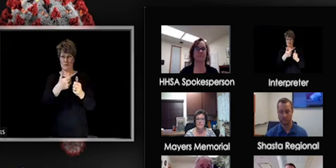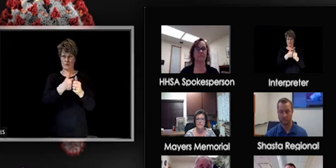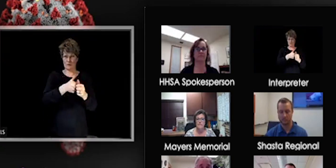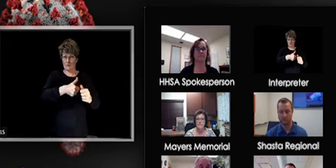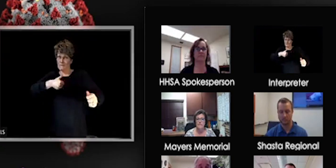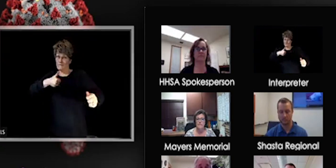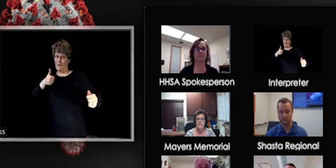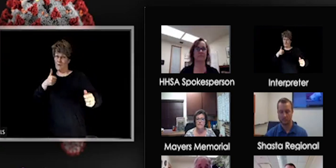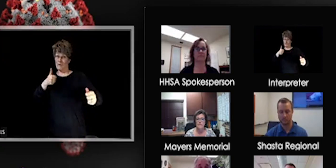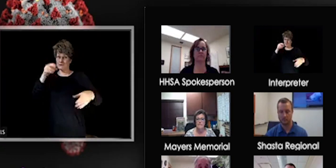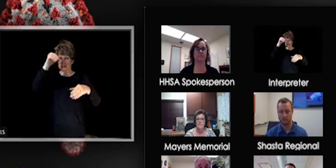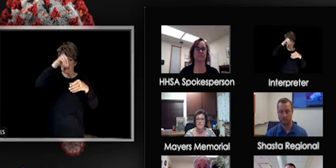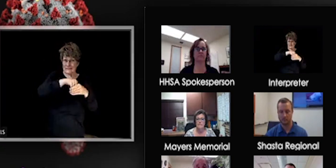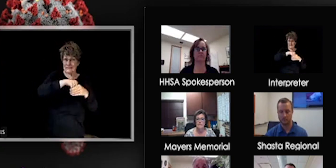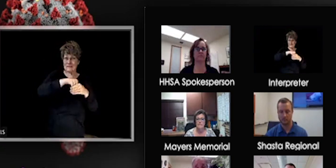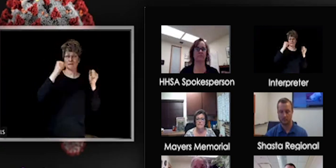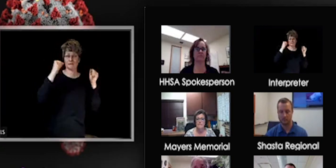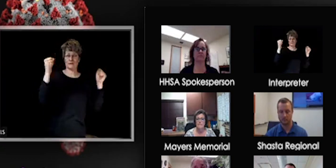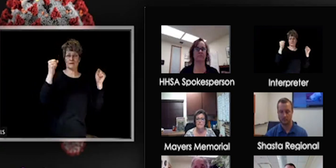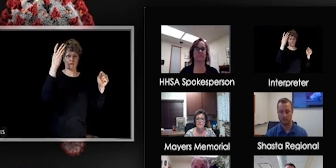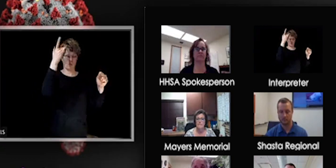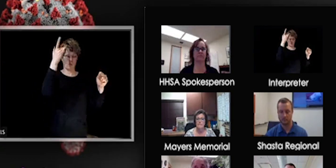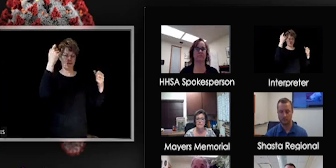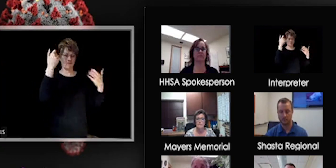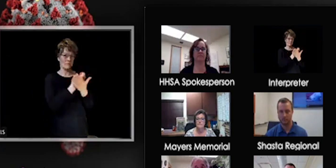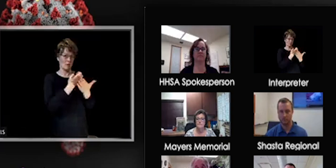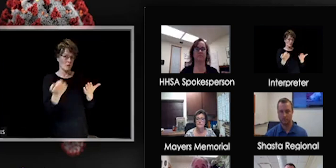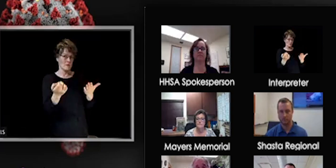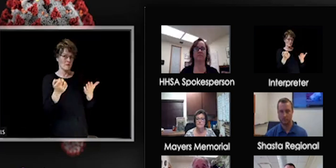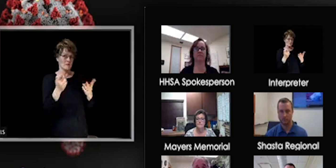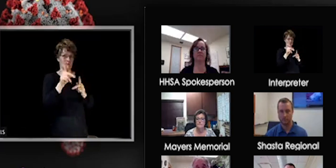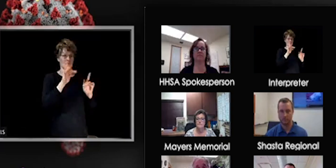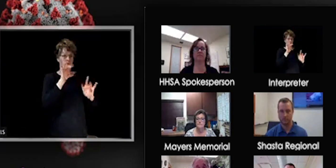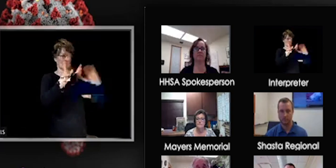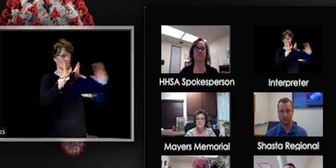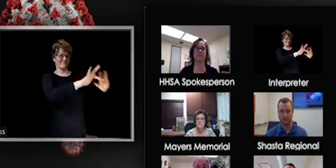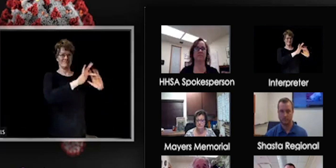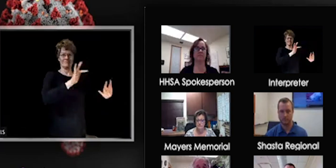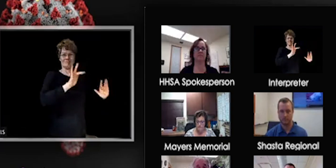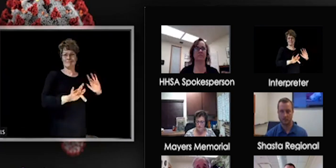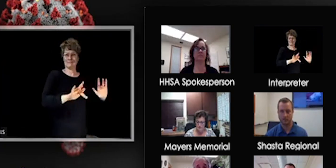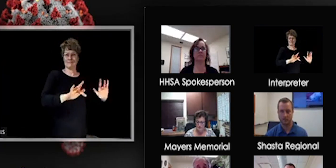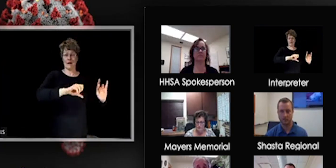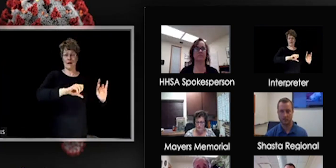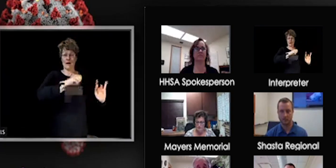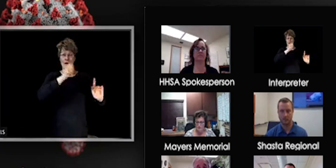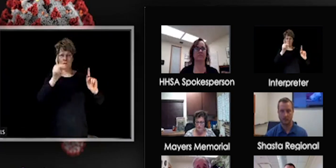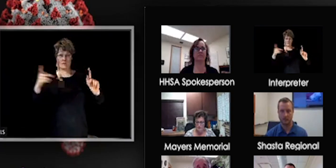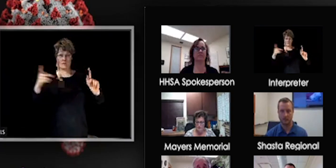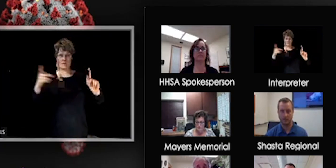a lot by people and I don’t know if there is going to be effective sanitation between